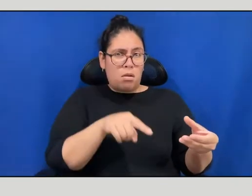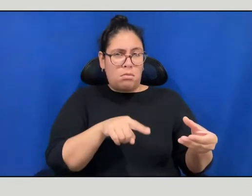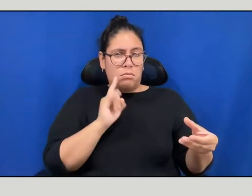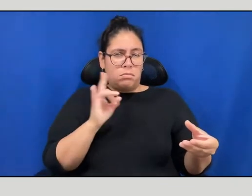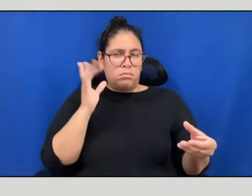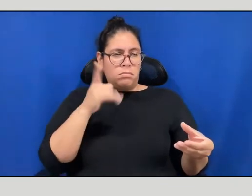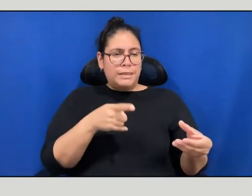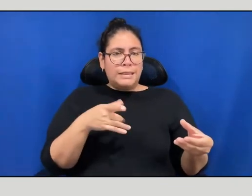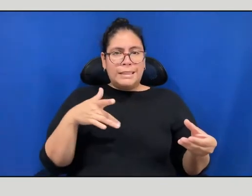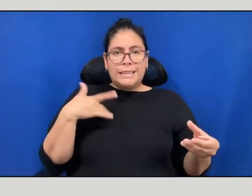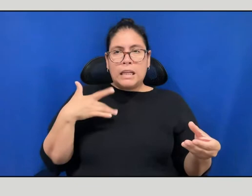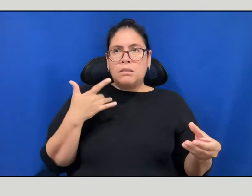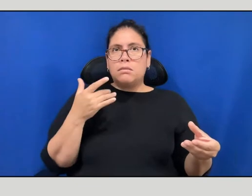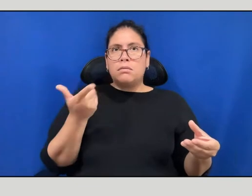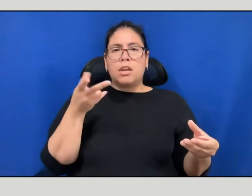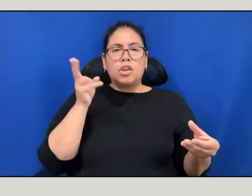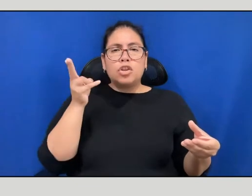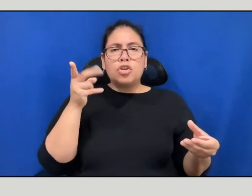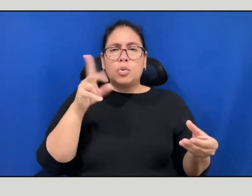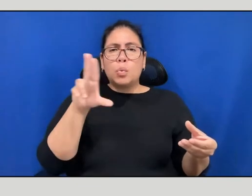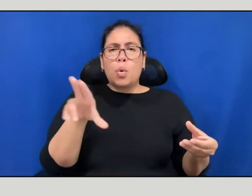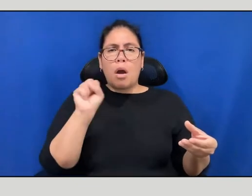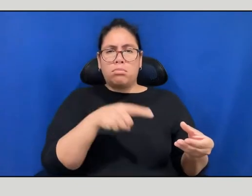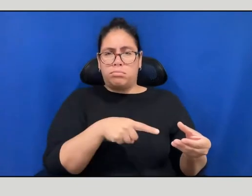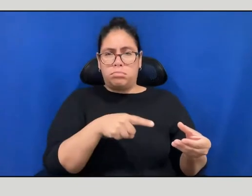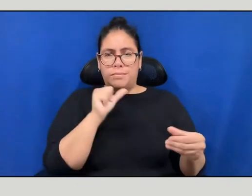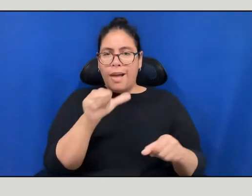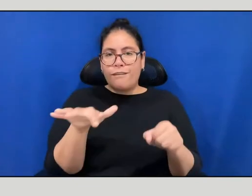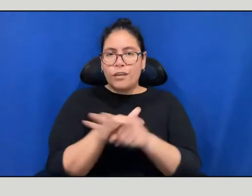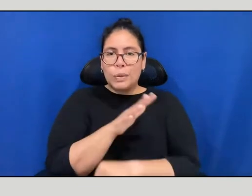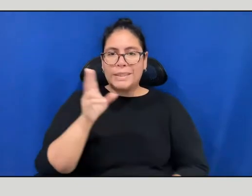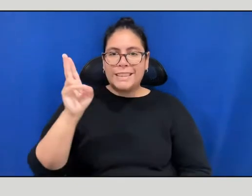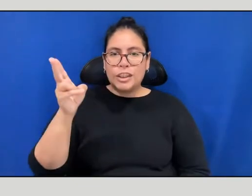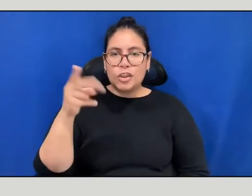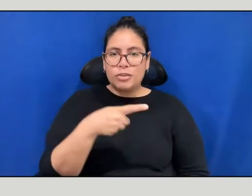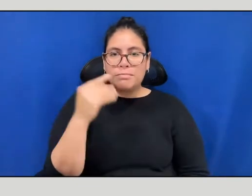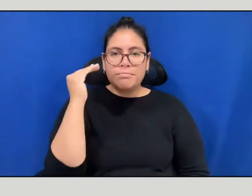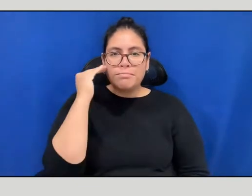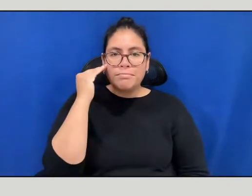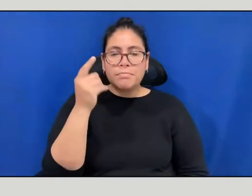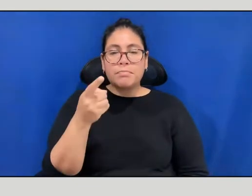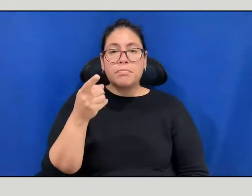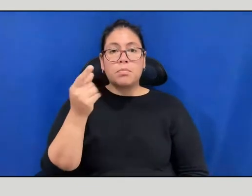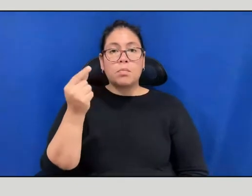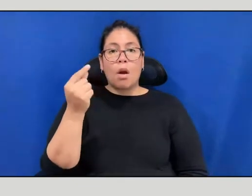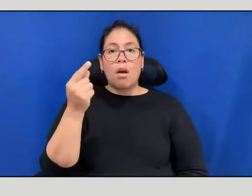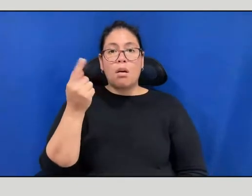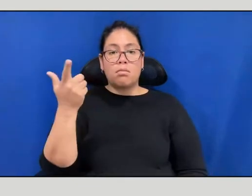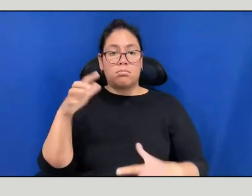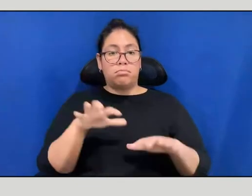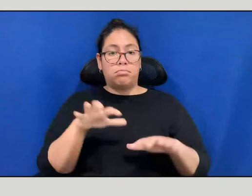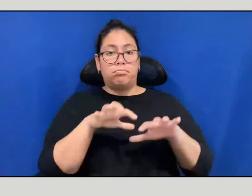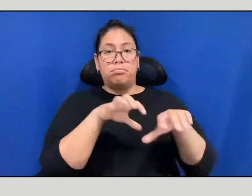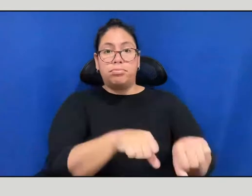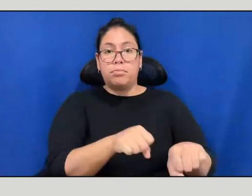in the United States is not great. The sense of colonial history that's taught in Puerto Rico is also not complete.